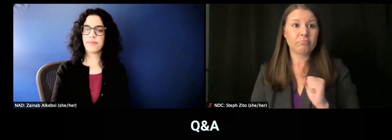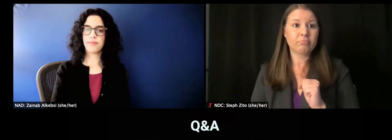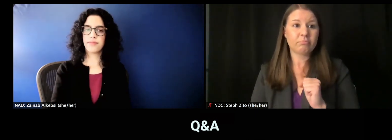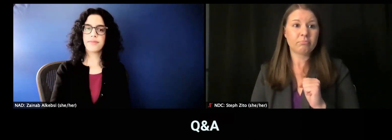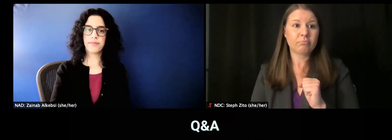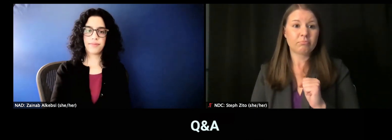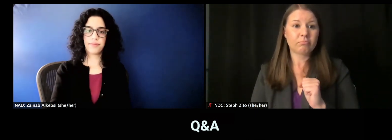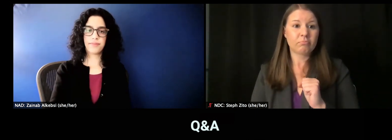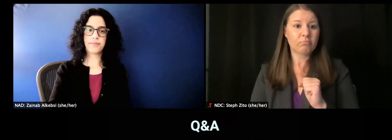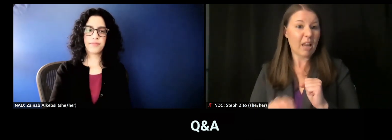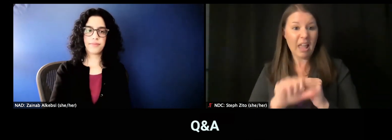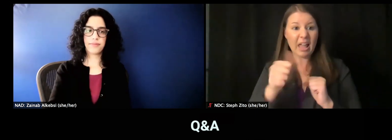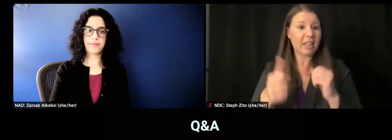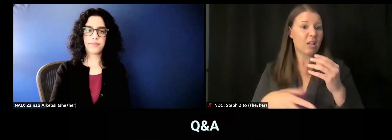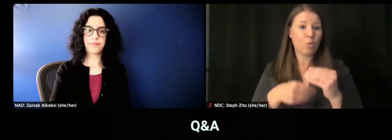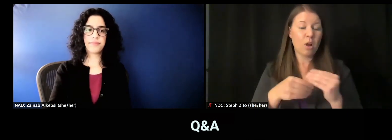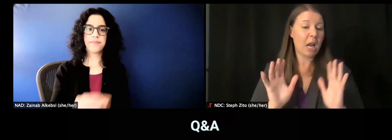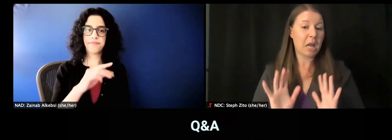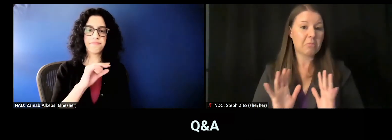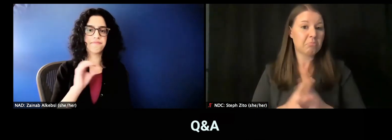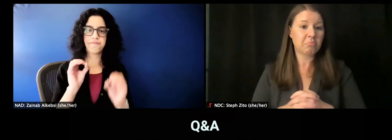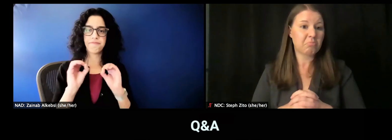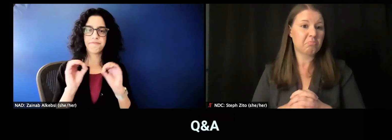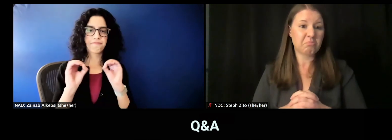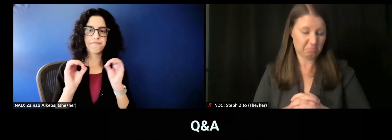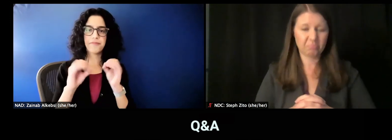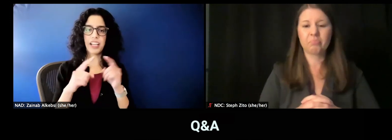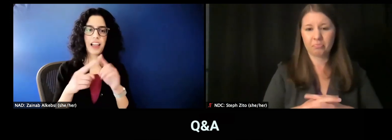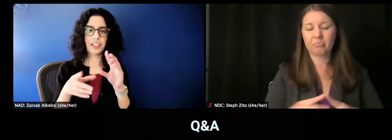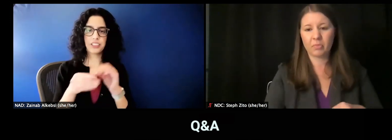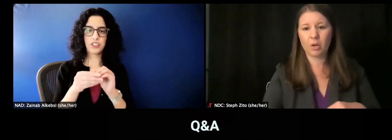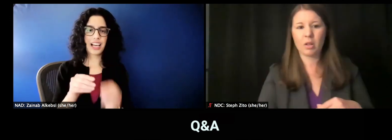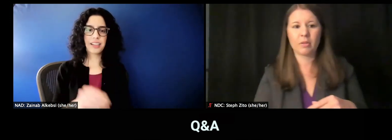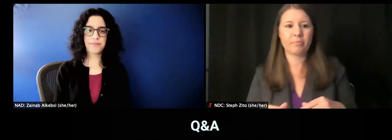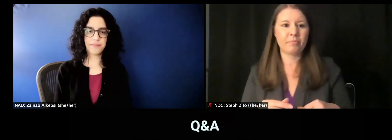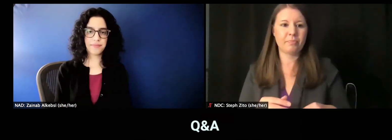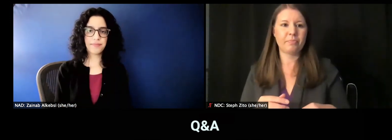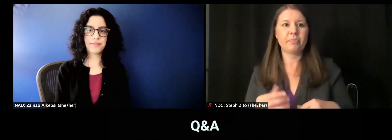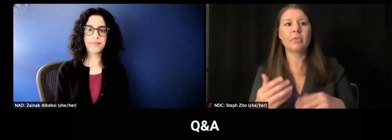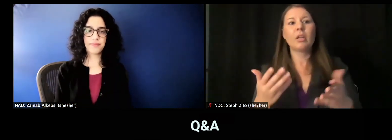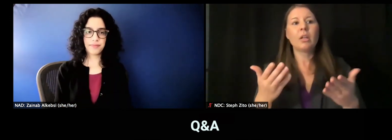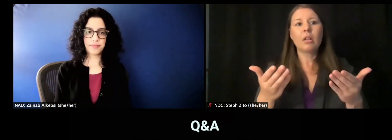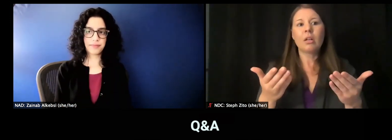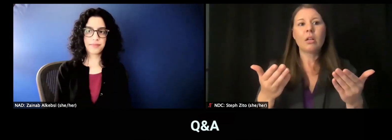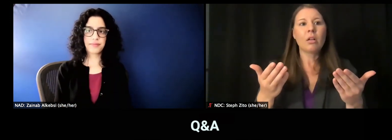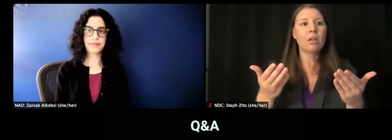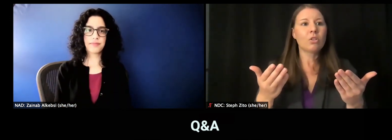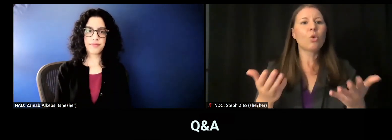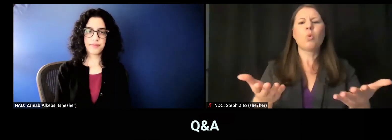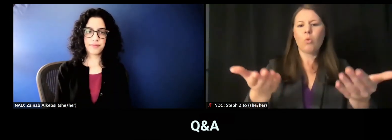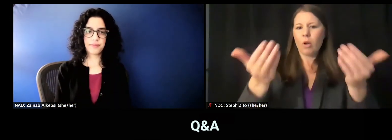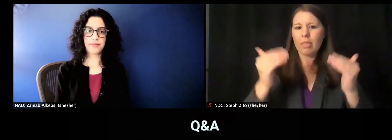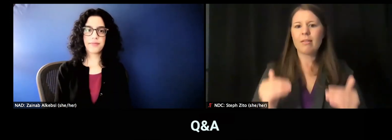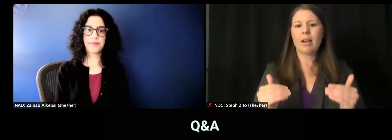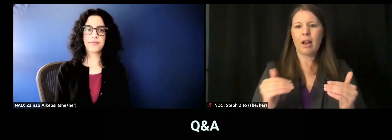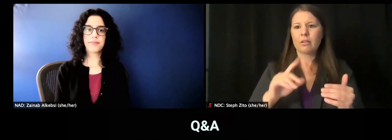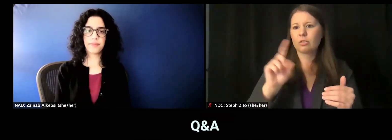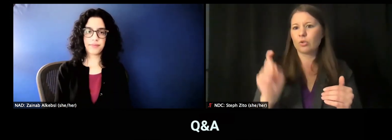Nope. I have nothing to add. Okay.